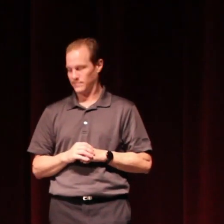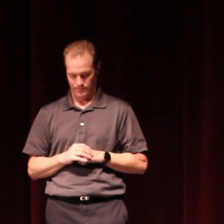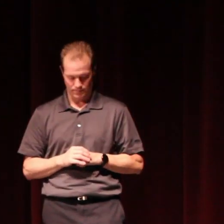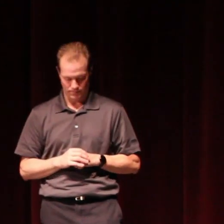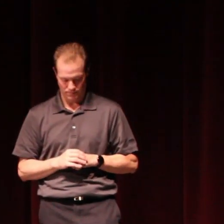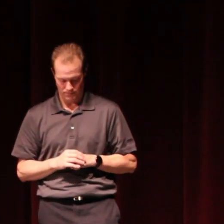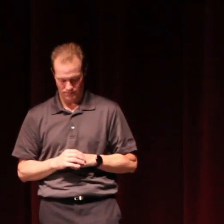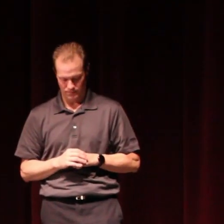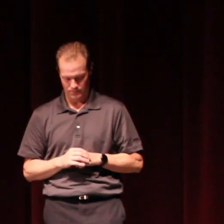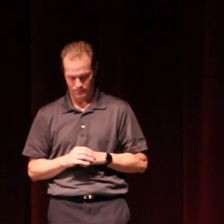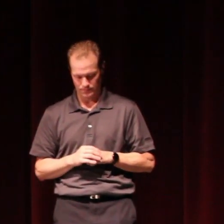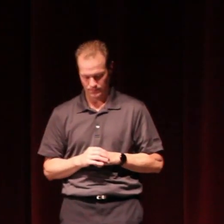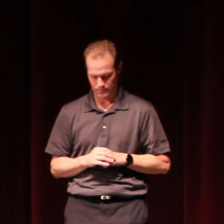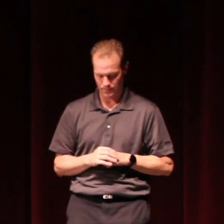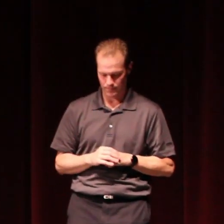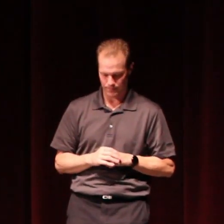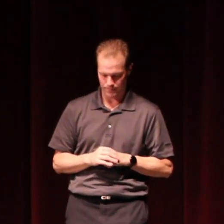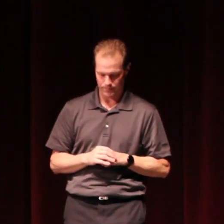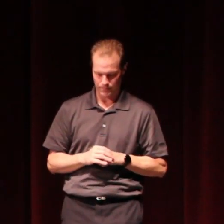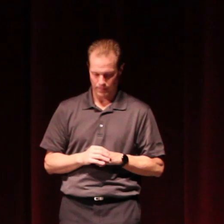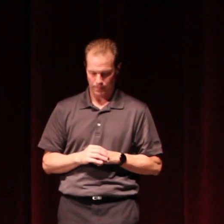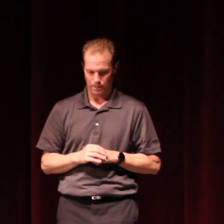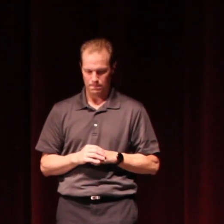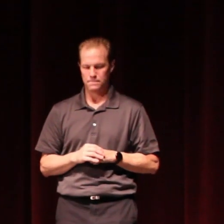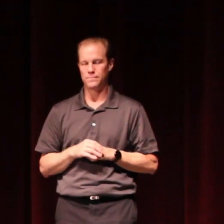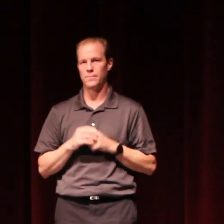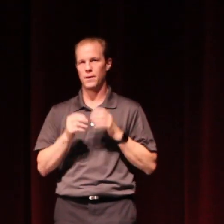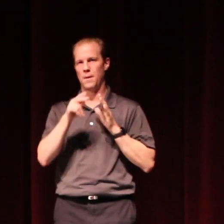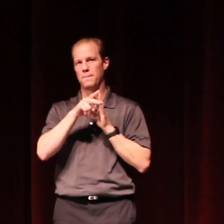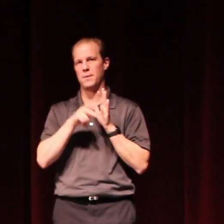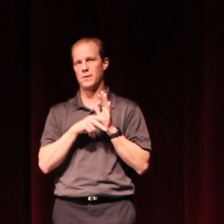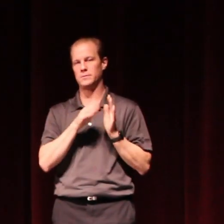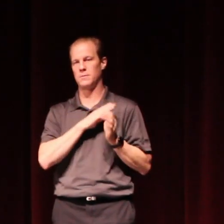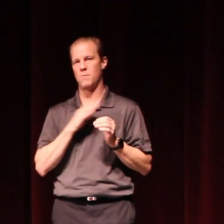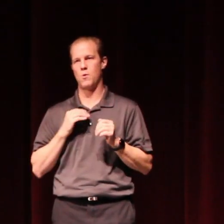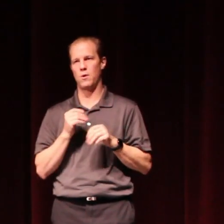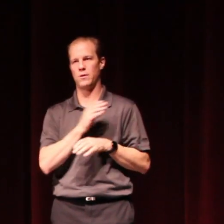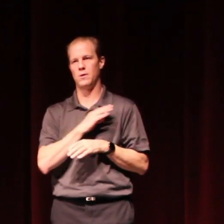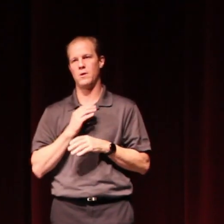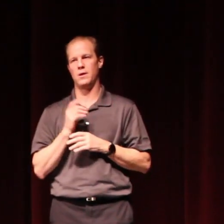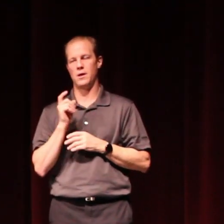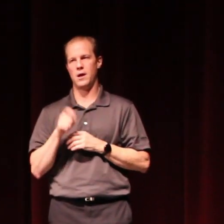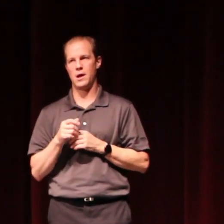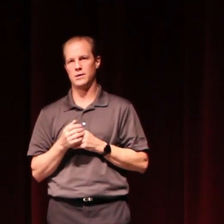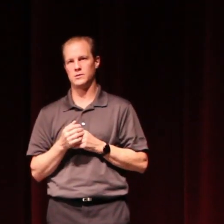A policy board is a board that has to perceive the need for a